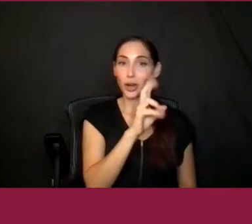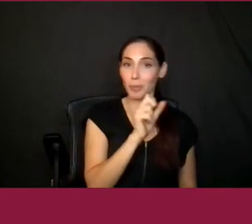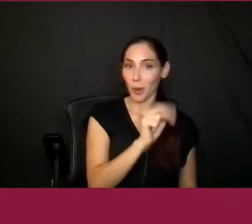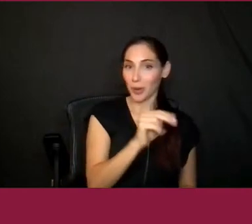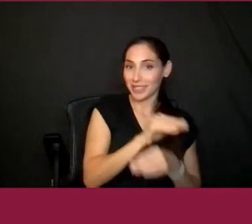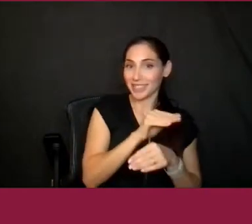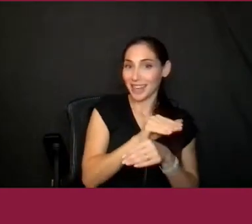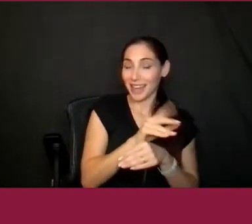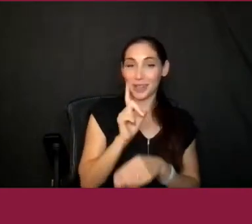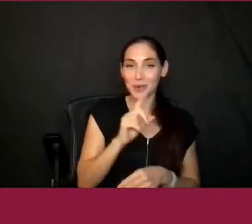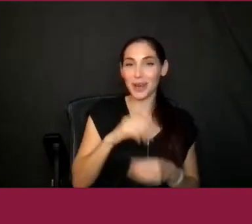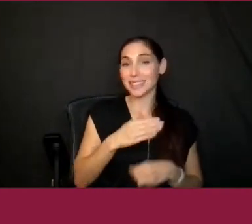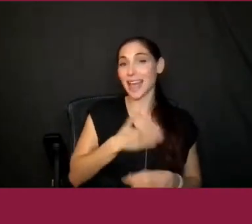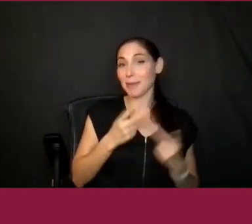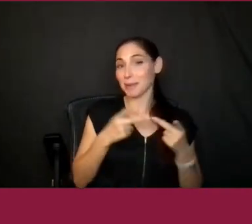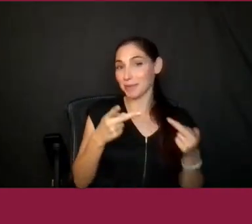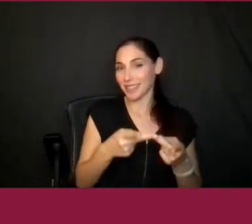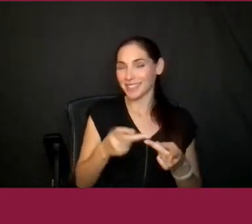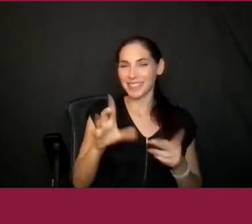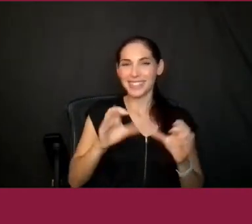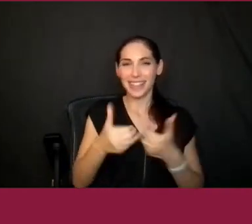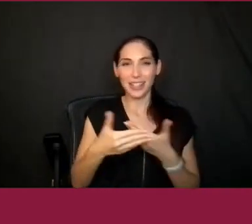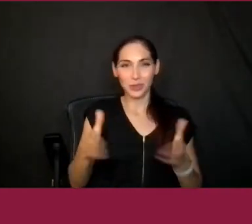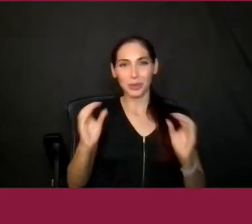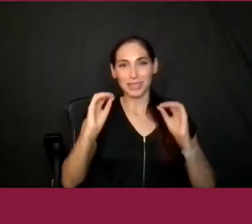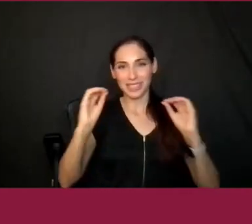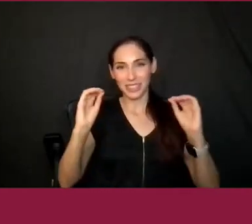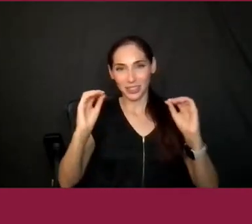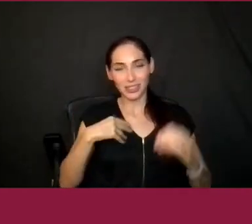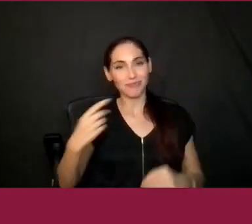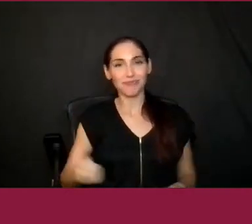He is in his classroom teaching. He teaches on Tuesday nights and couldn't be here, so here I am.